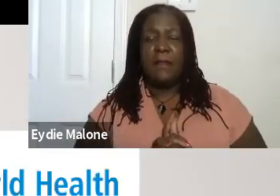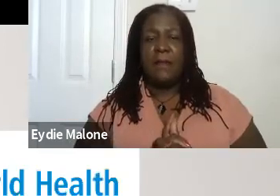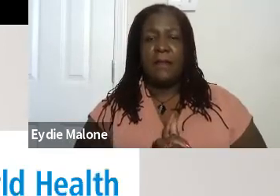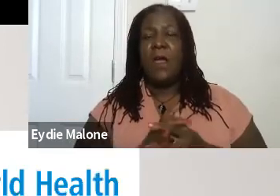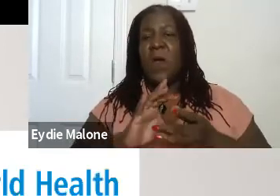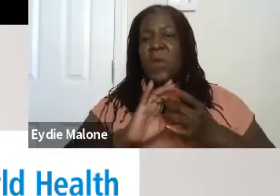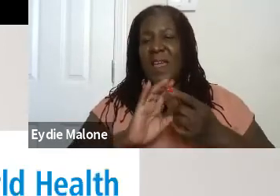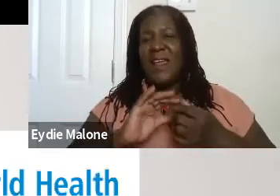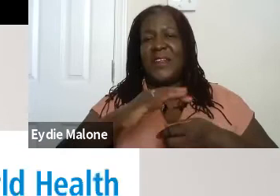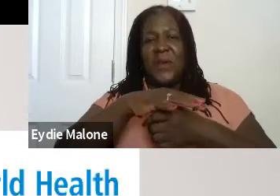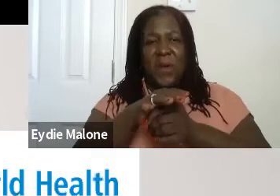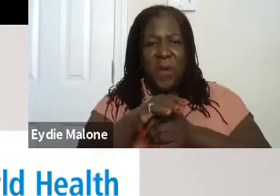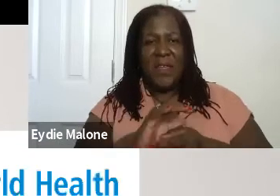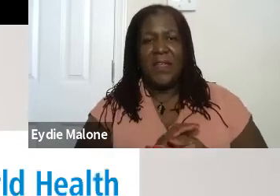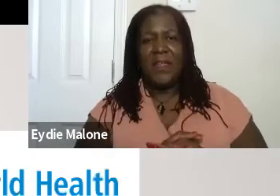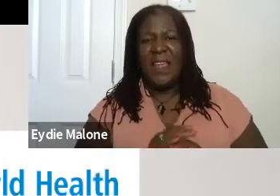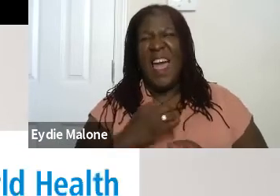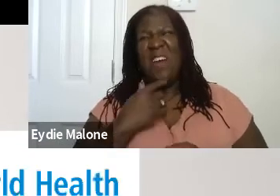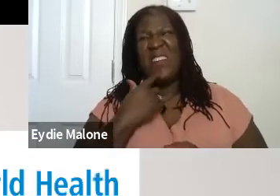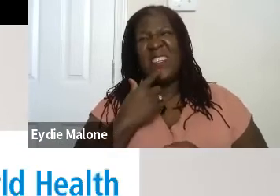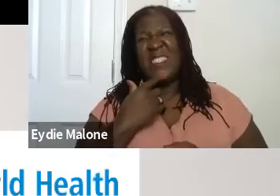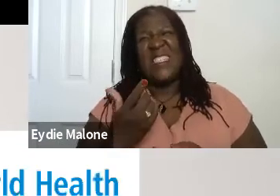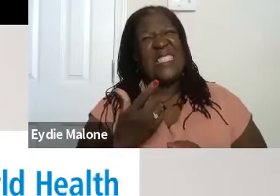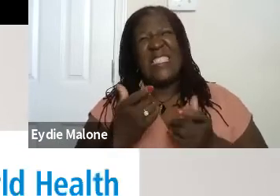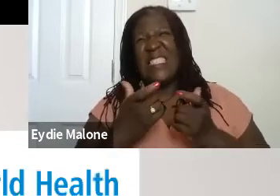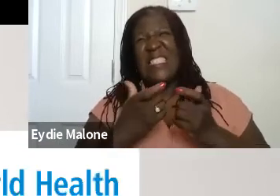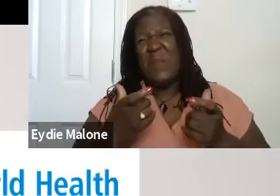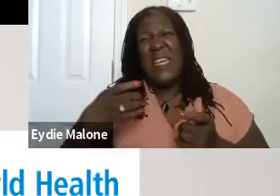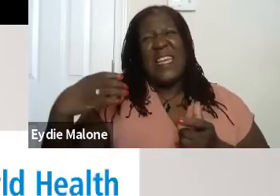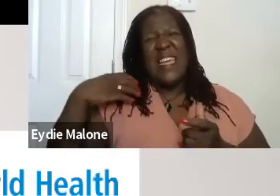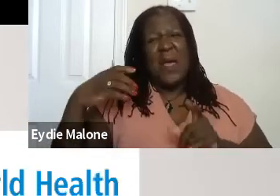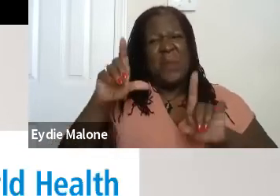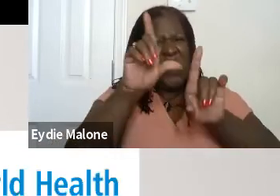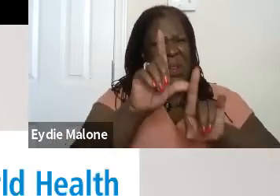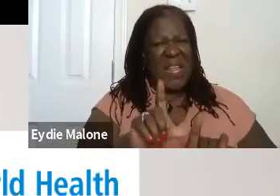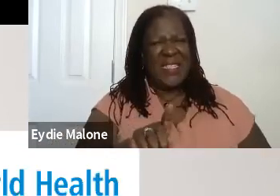during COVID? I would say with as big capital letters as I could fit on the slide, yes,